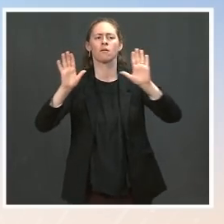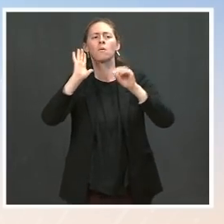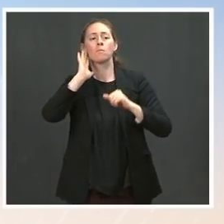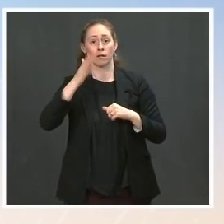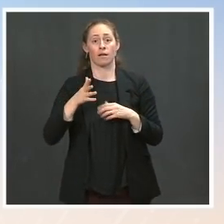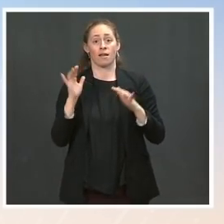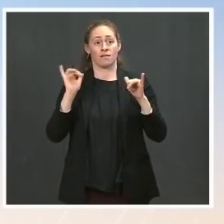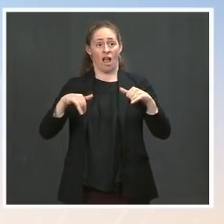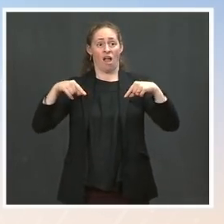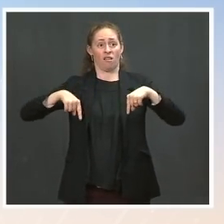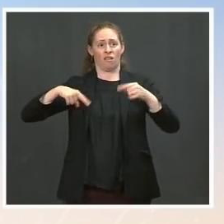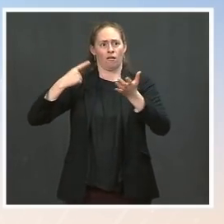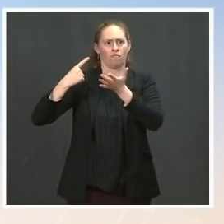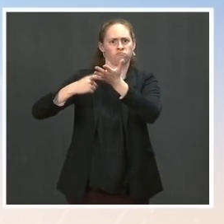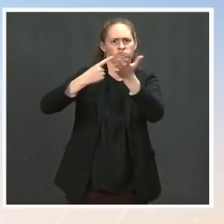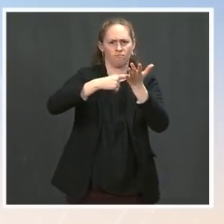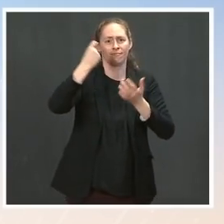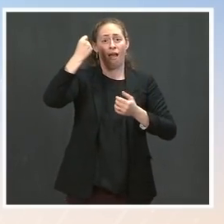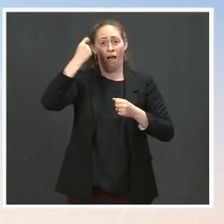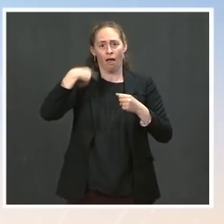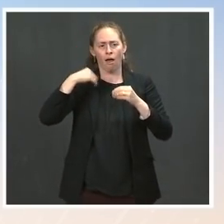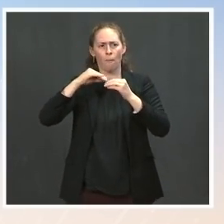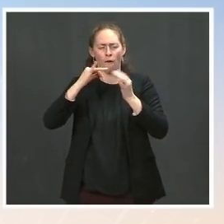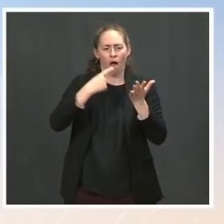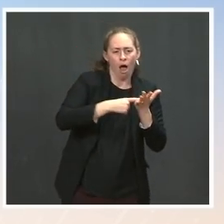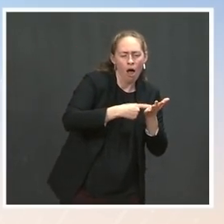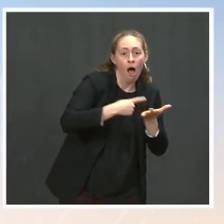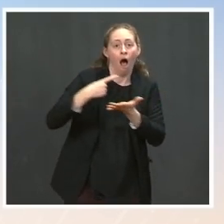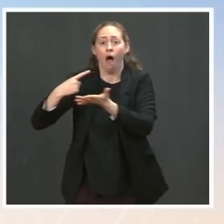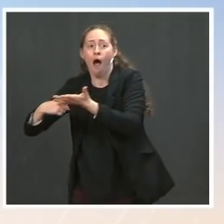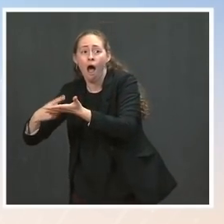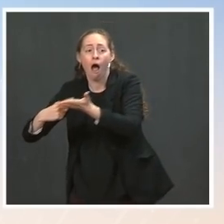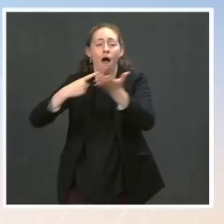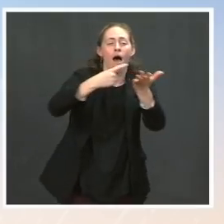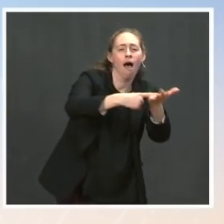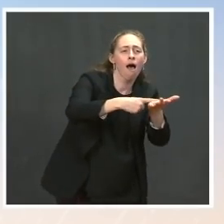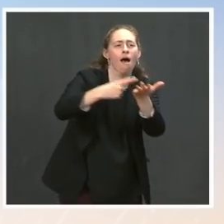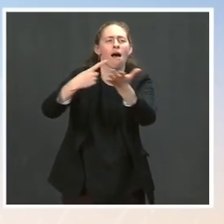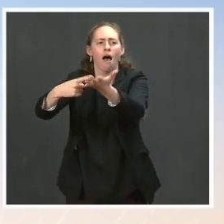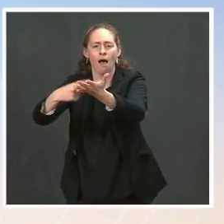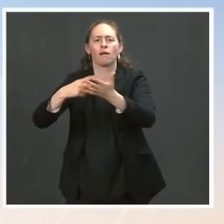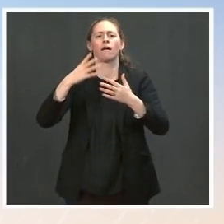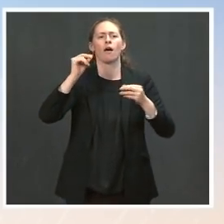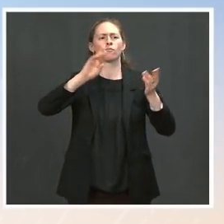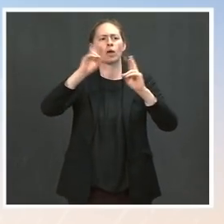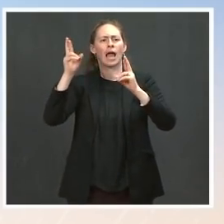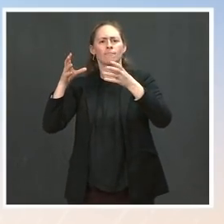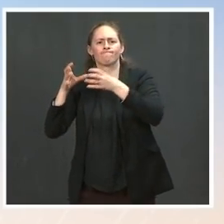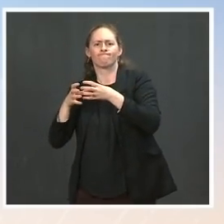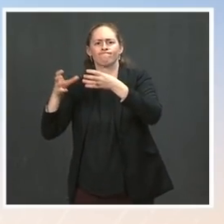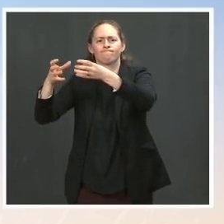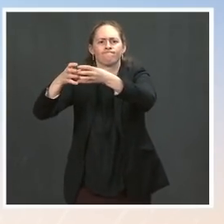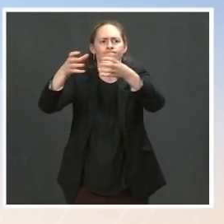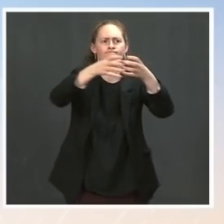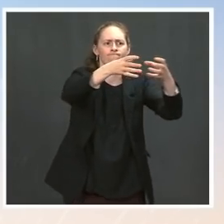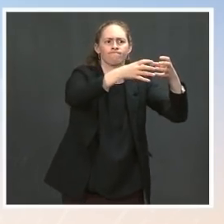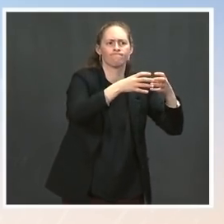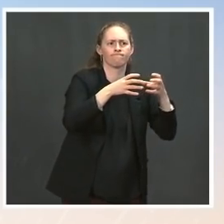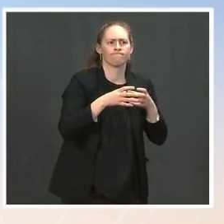And certainly, as you know, we have an envoy who has discussions with the region. We've had Roberta Jacobson working for a period of time